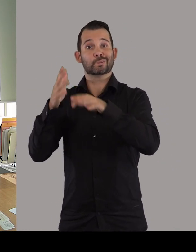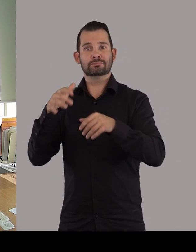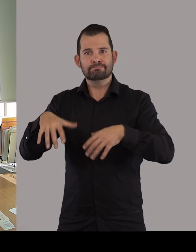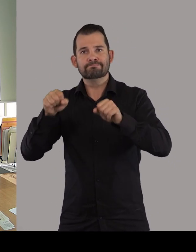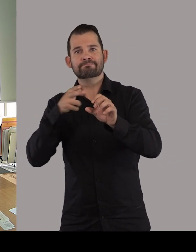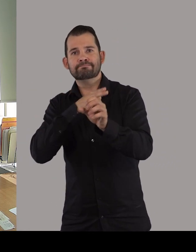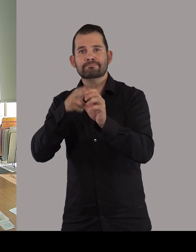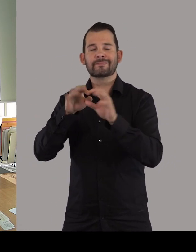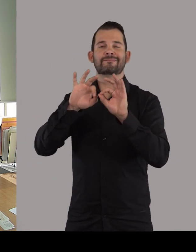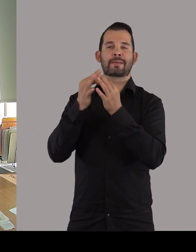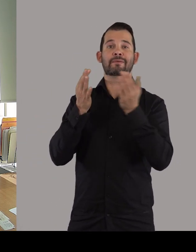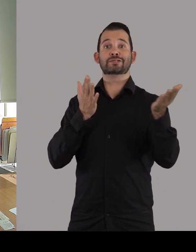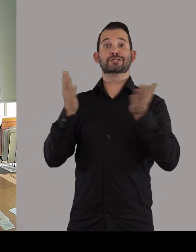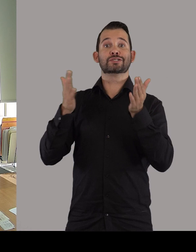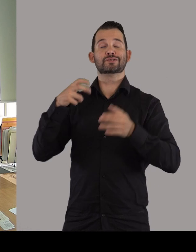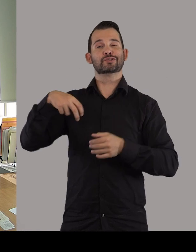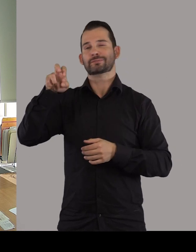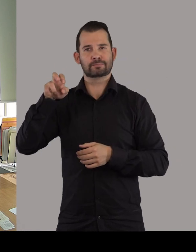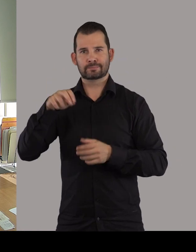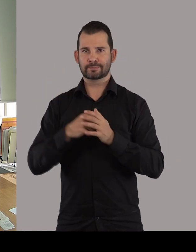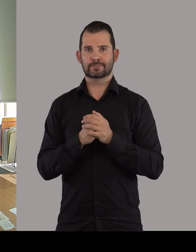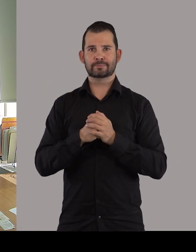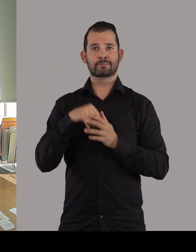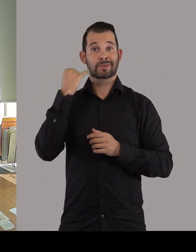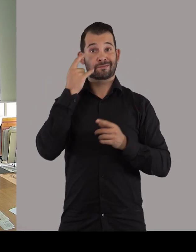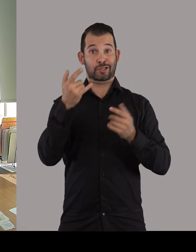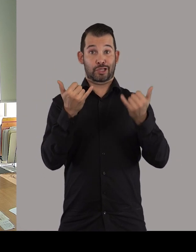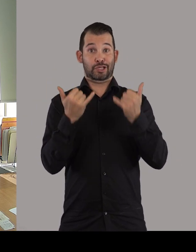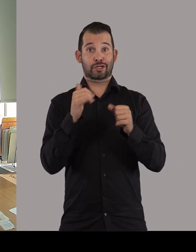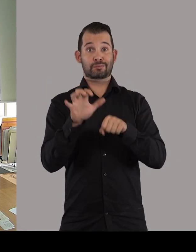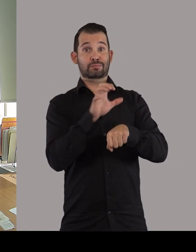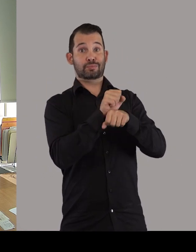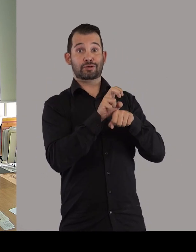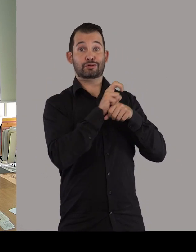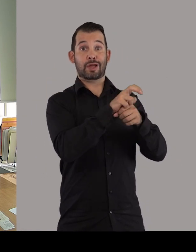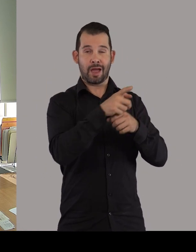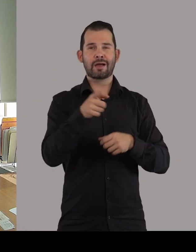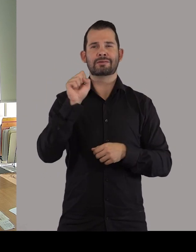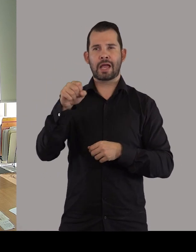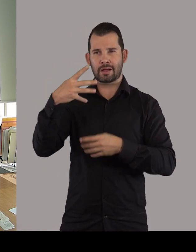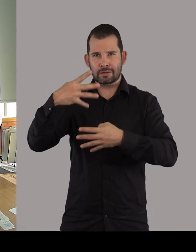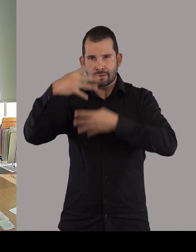Family of Services trips. If you are currently booking a ride, you can scroll down the booking page,